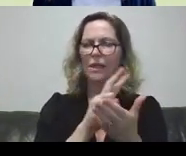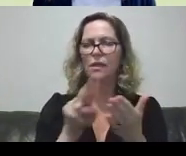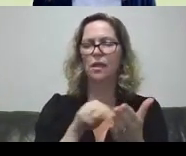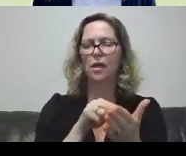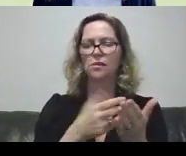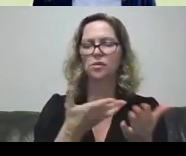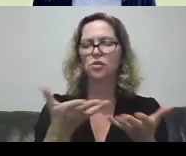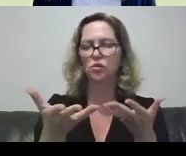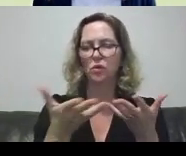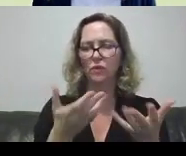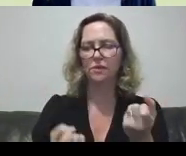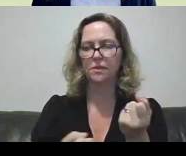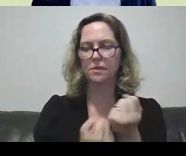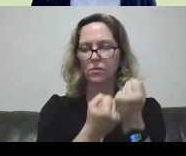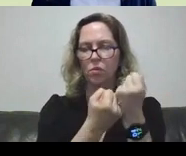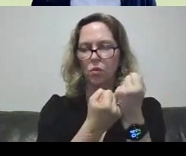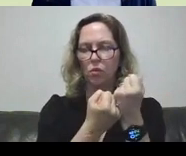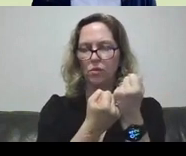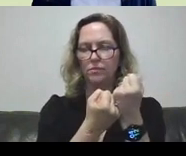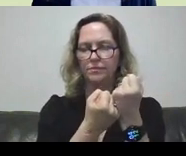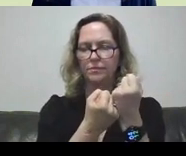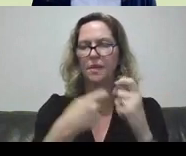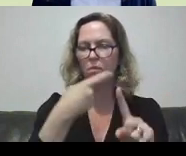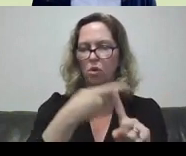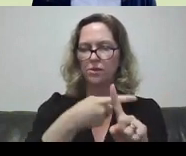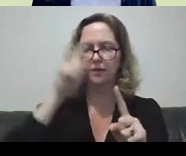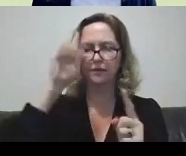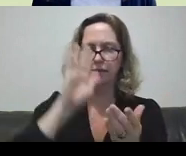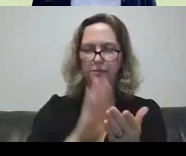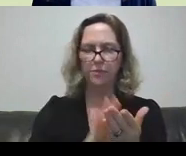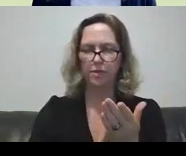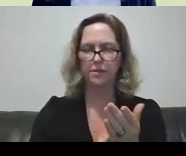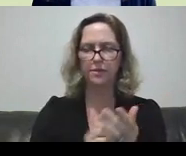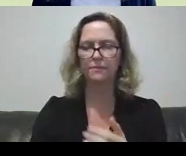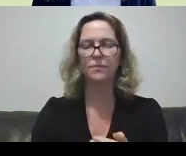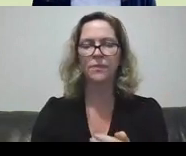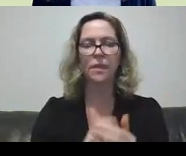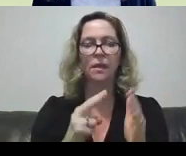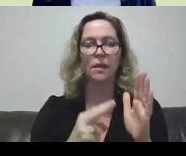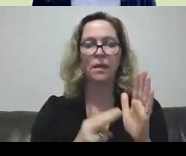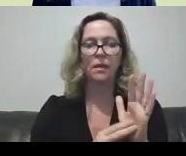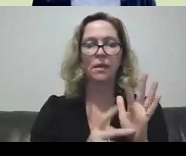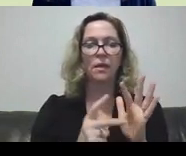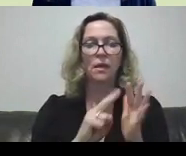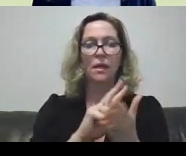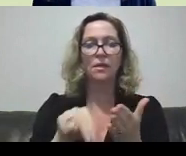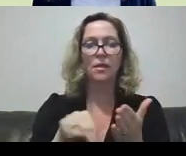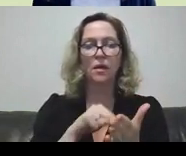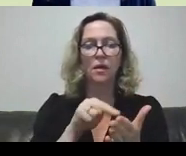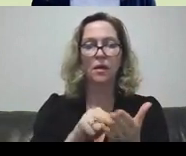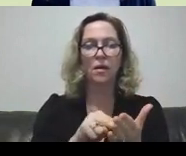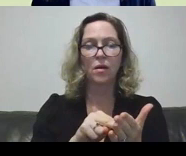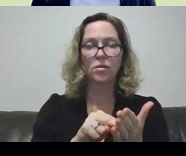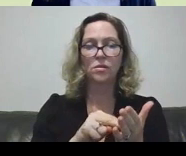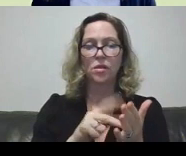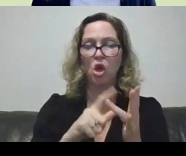supports and the NDIS disability support worker costing model it's called it's